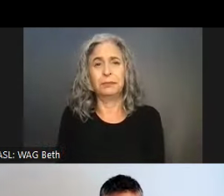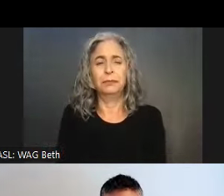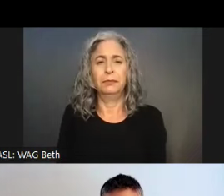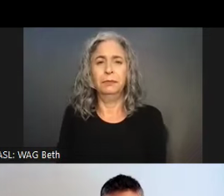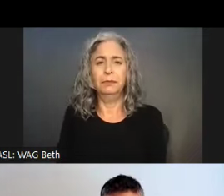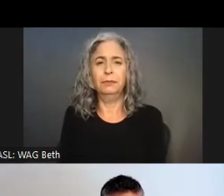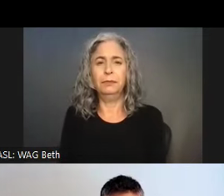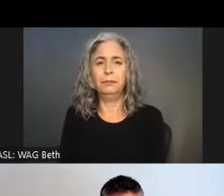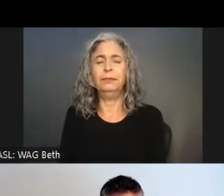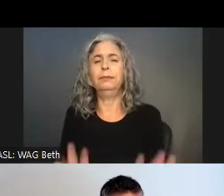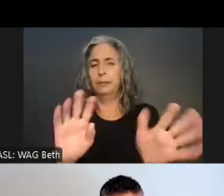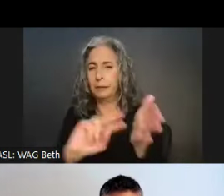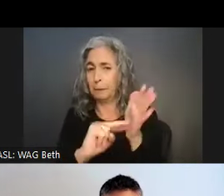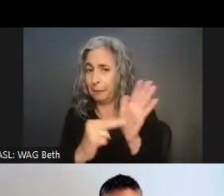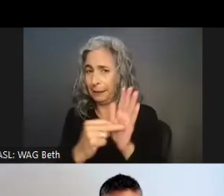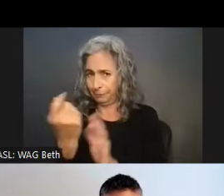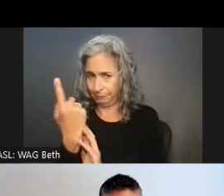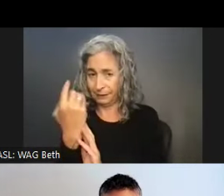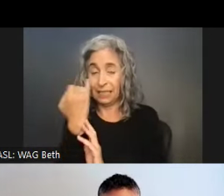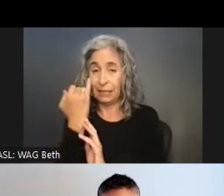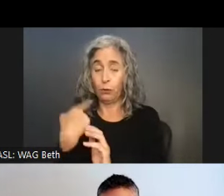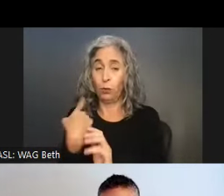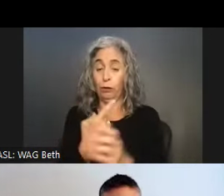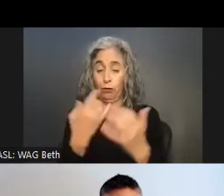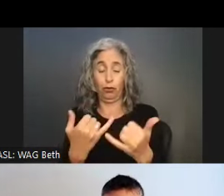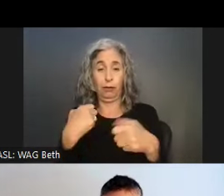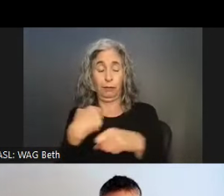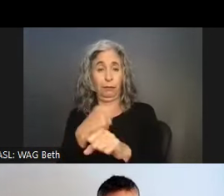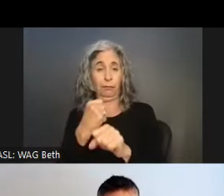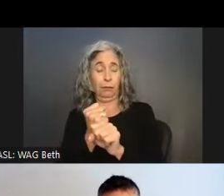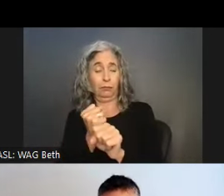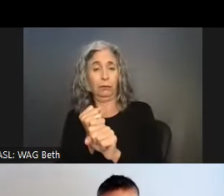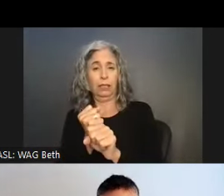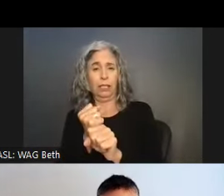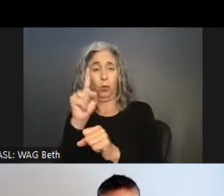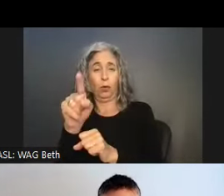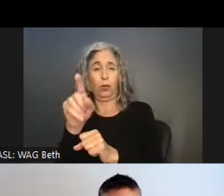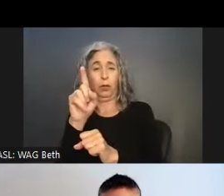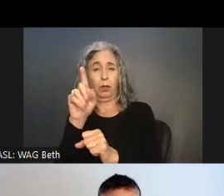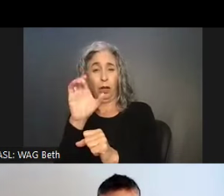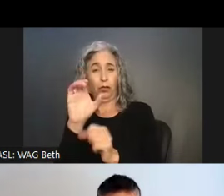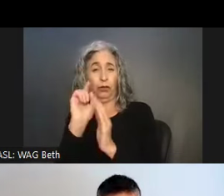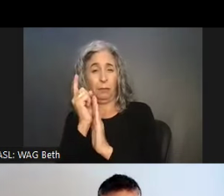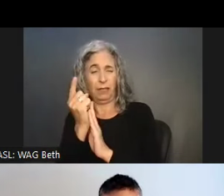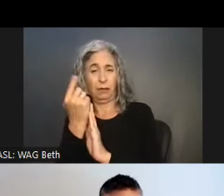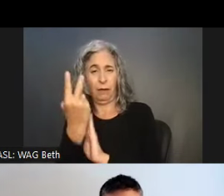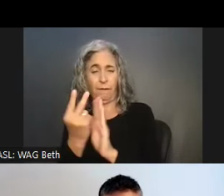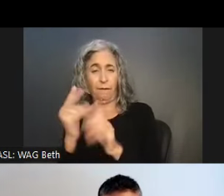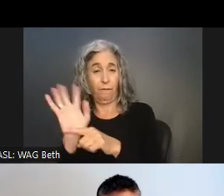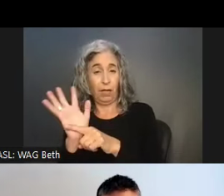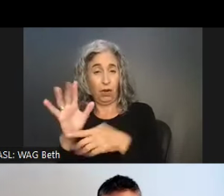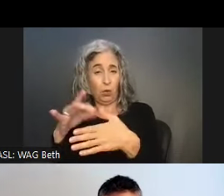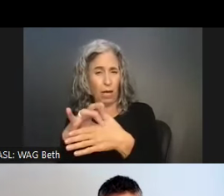In other words if we're currently producing 100 minutes of video content, we should on average